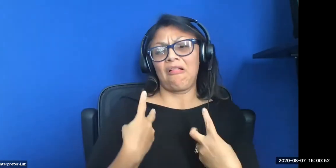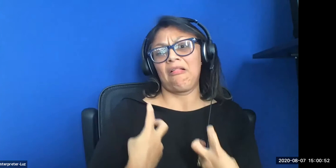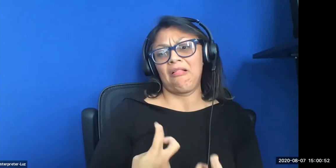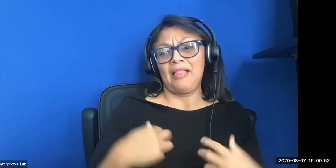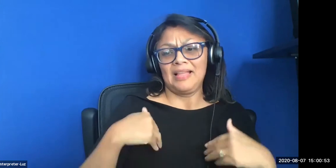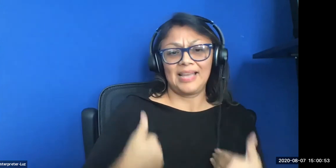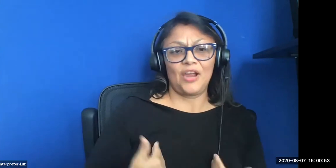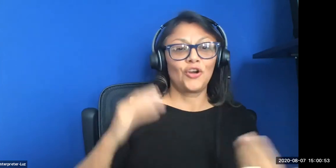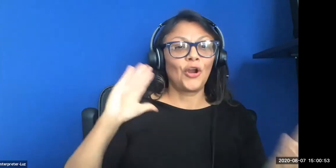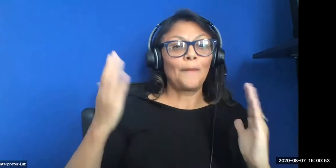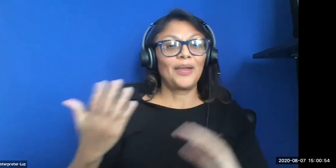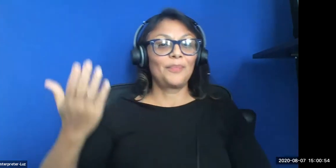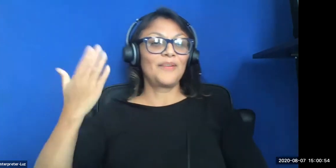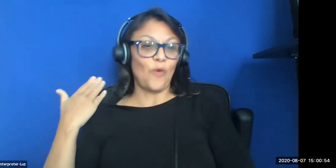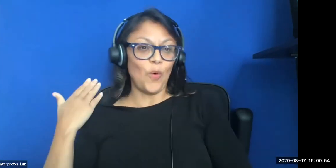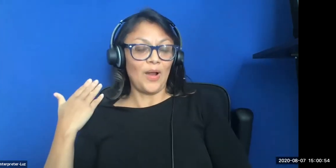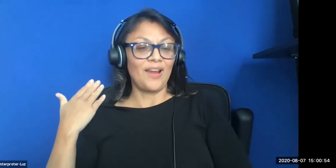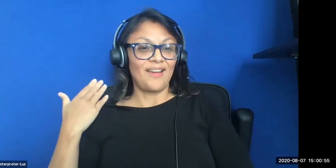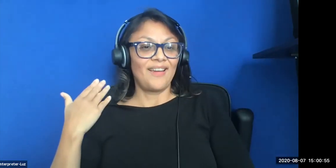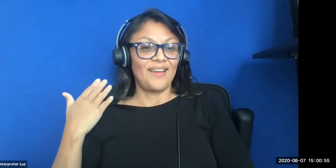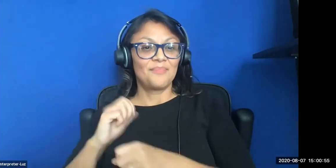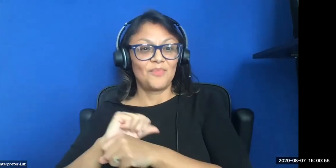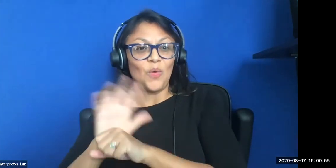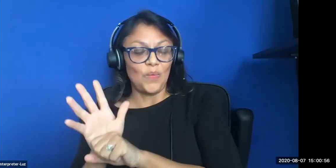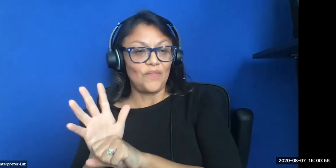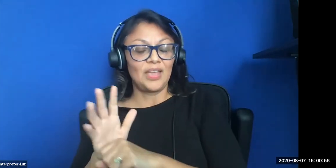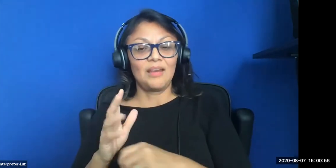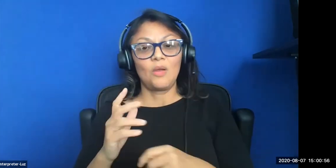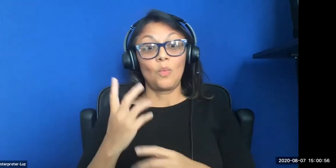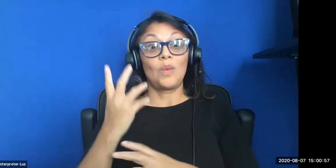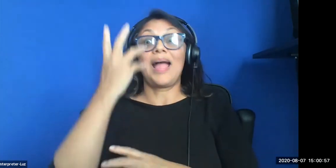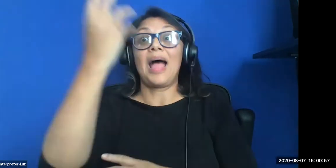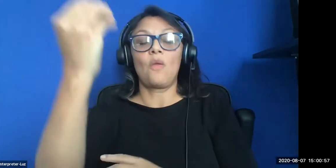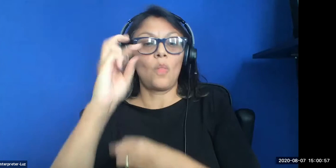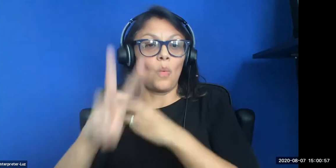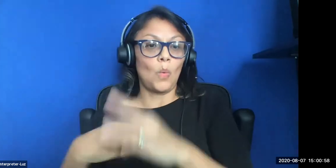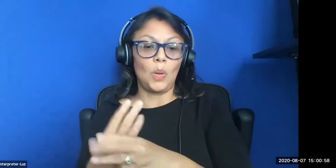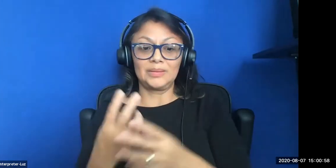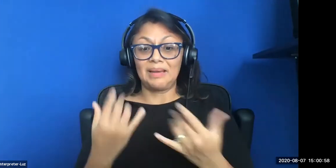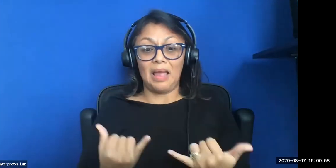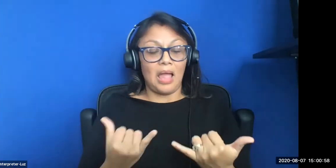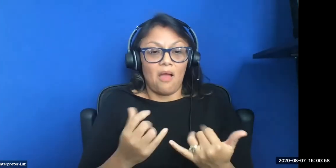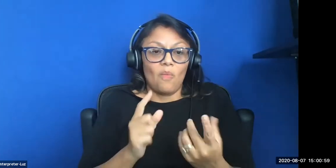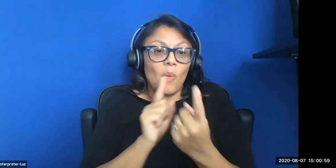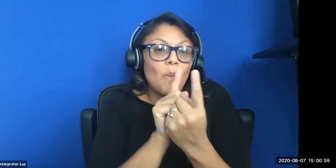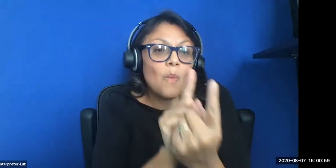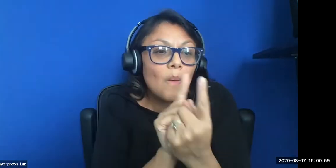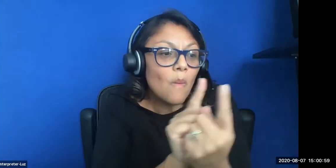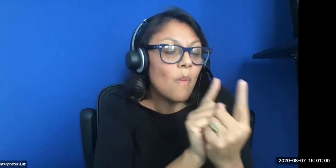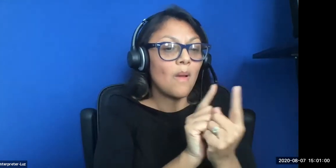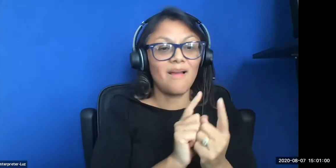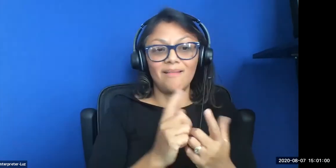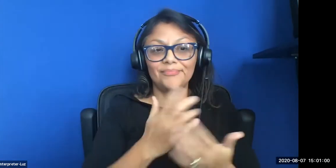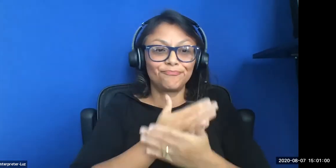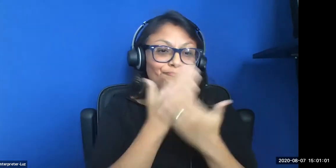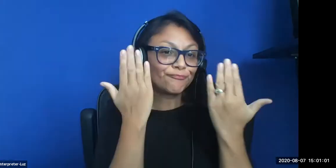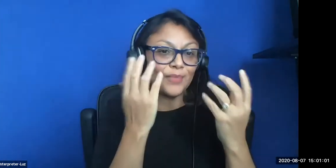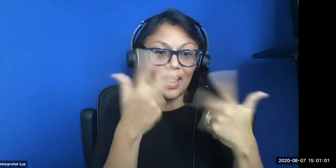Channelle Charest: Get the excitement from the things that we've experienced out in the world, we're not able to interact on a human level that maybe was life giving, or allowed for more clarity and so